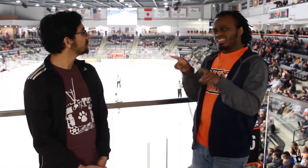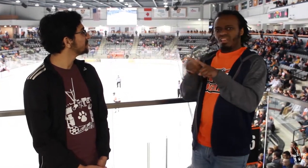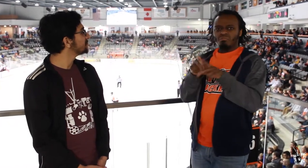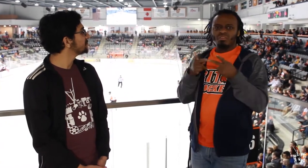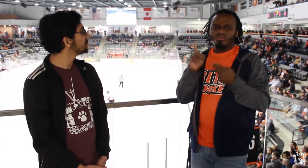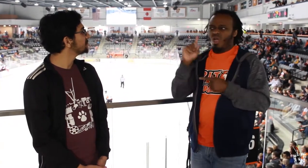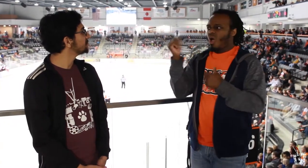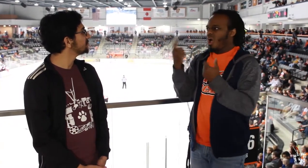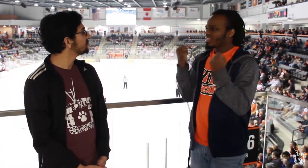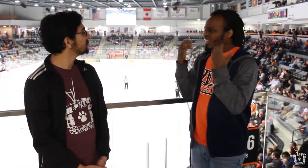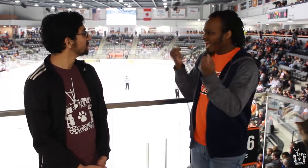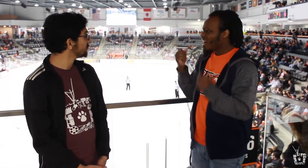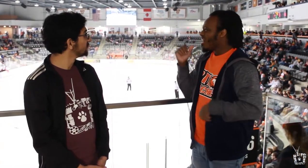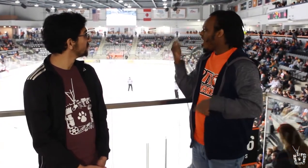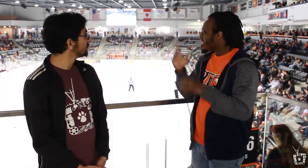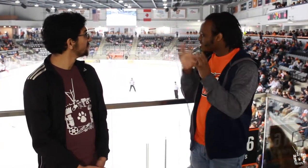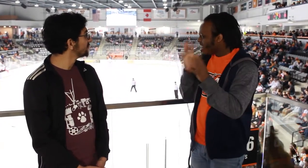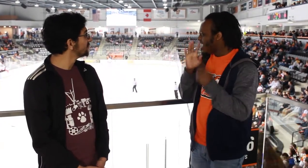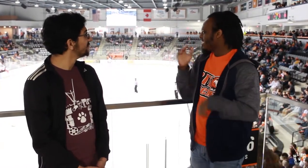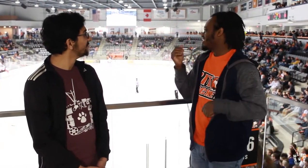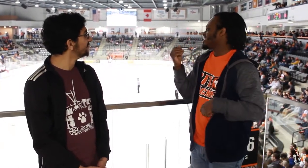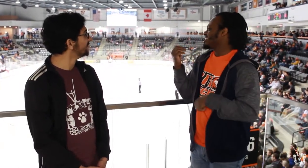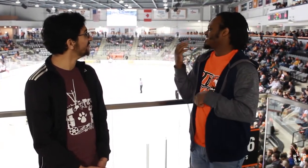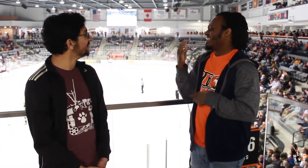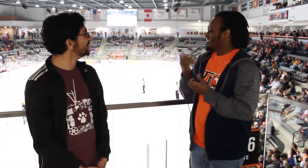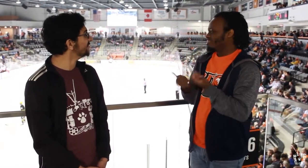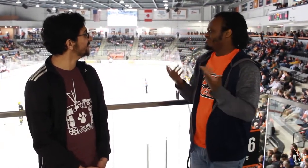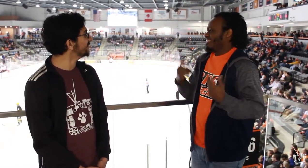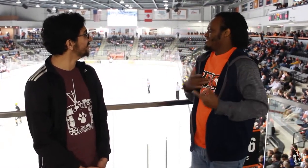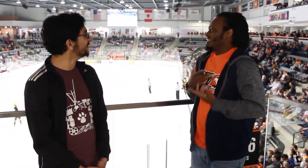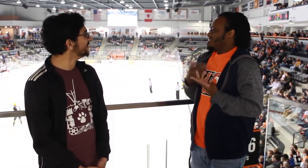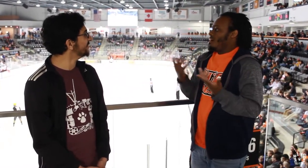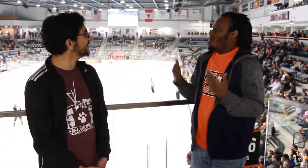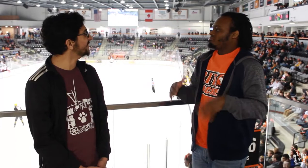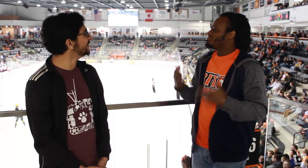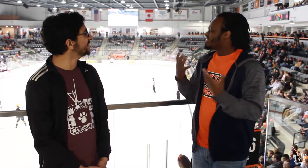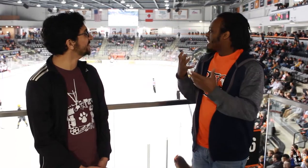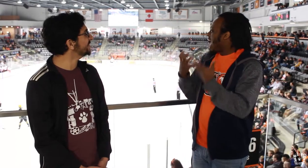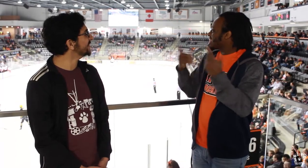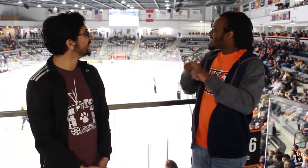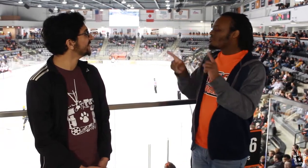I sit in the same place where everyone signs and everyone talks. Everything... I feel amazed. It's very different than